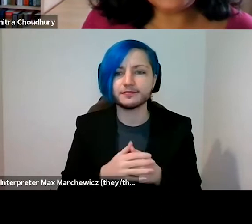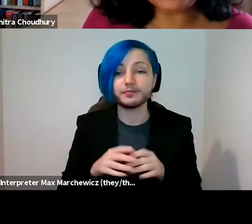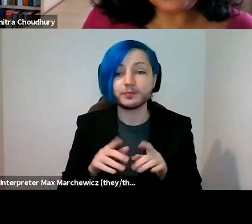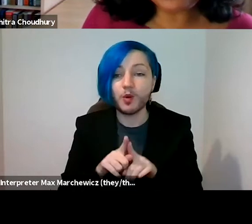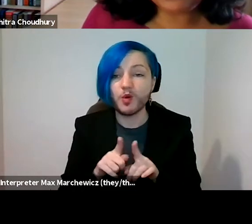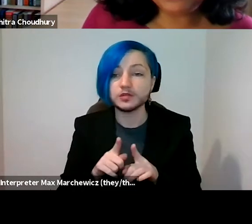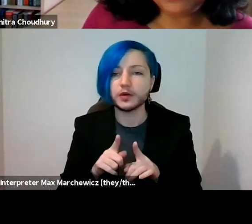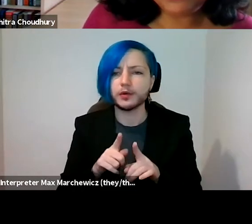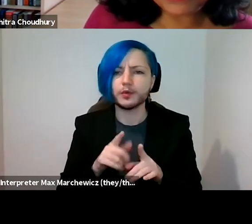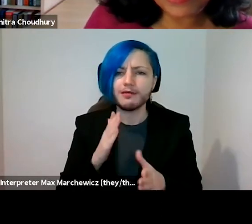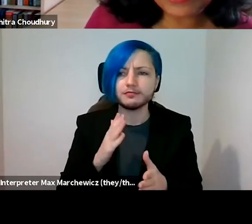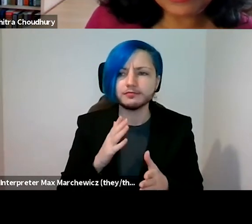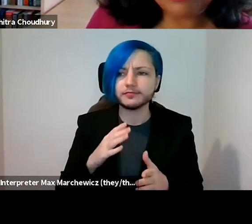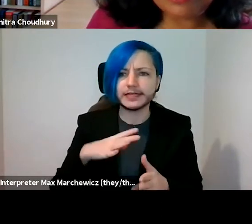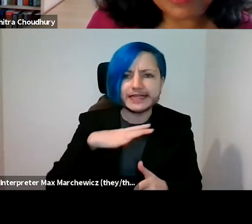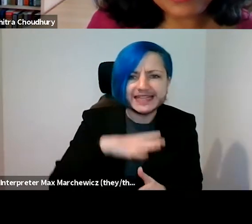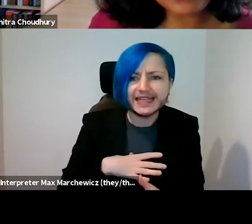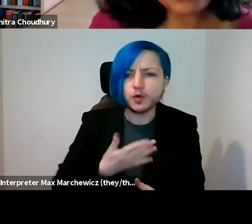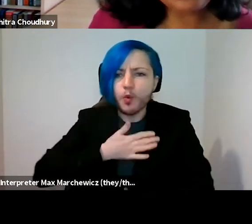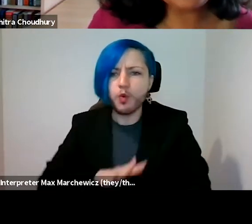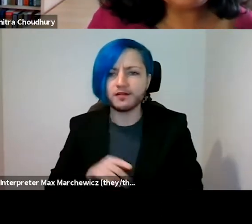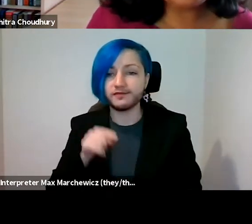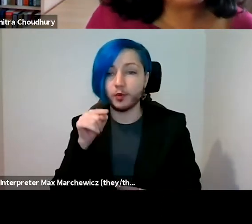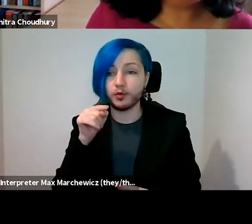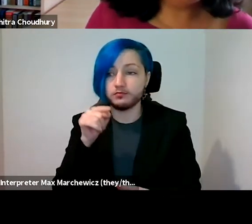and desire that led to their manufacture in the first place.